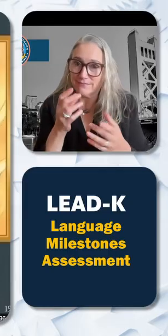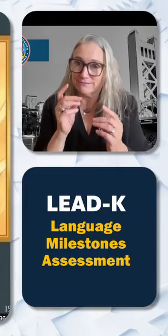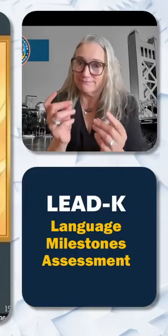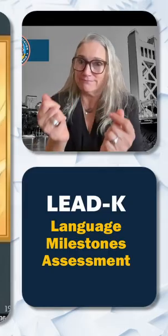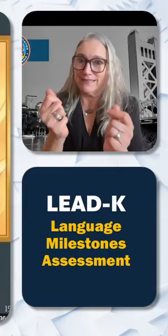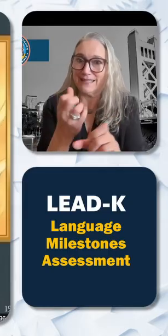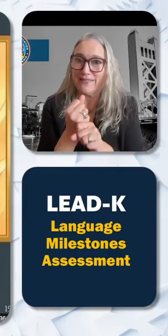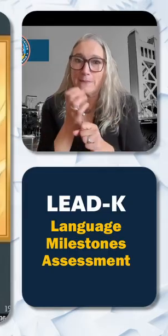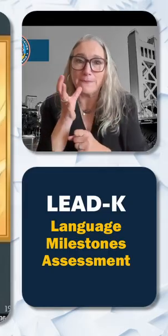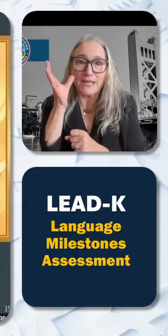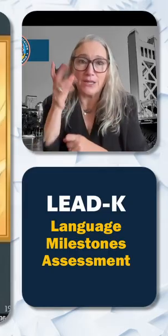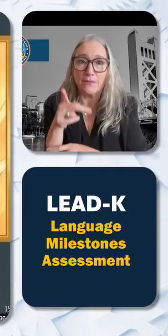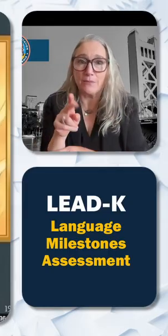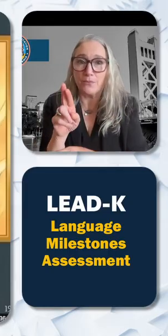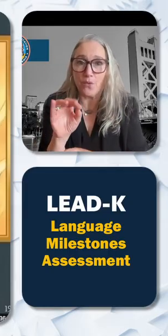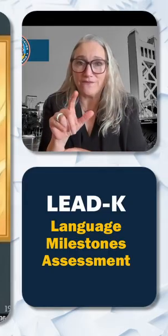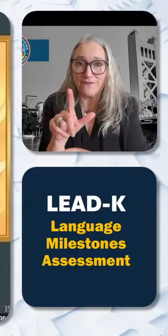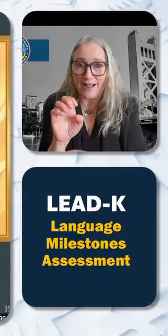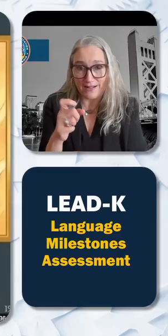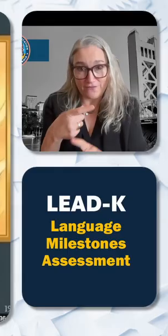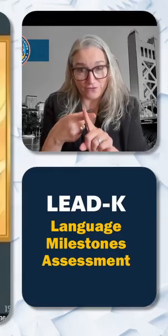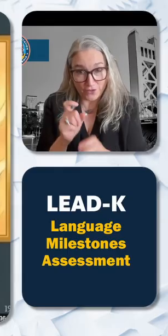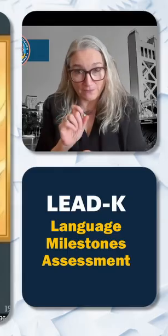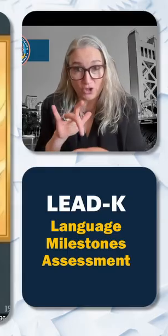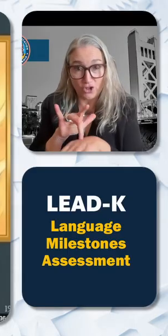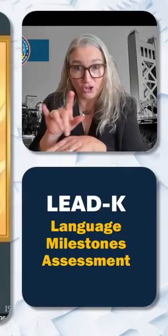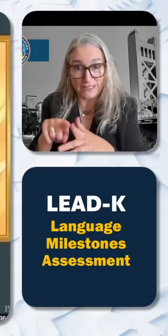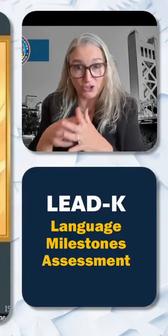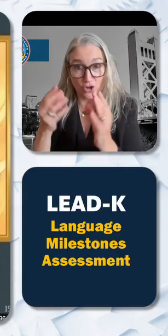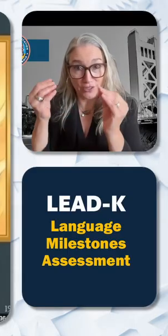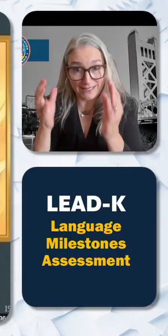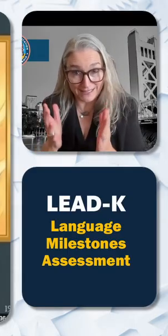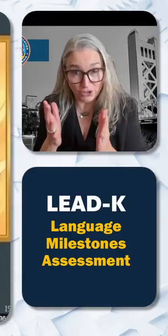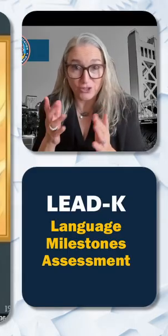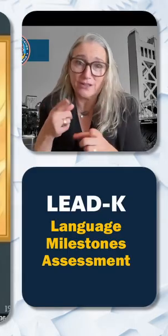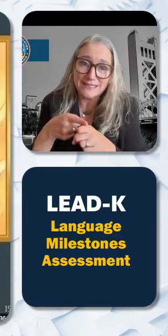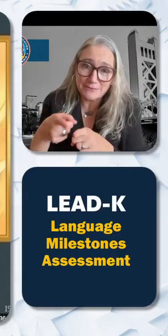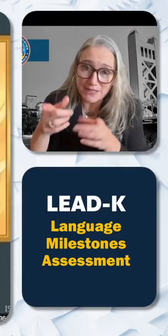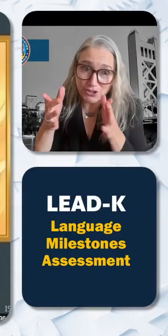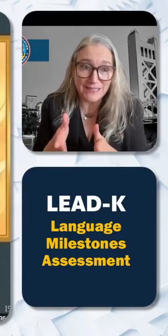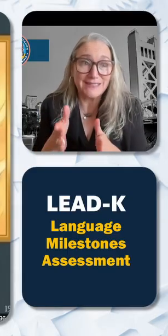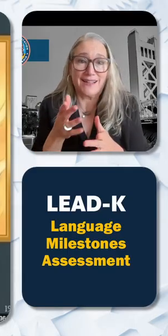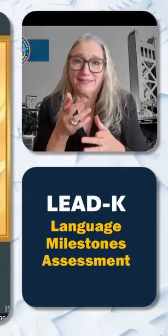identified as deaf or hard of hearing. We want to be able to get that parent profile to the parents.